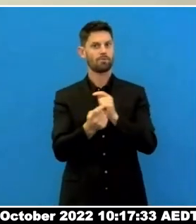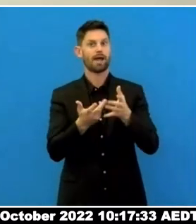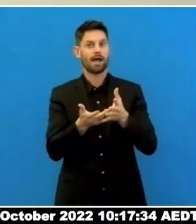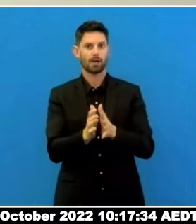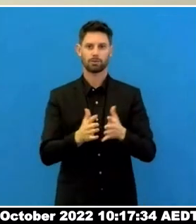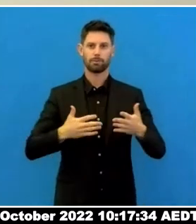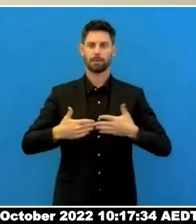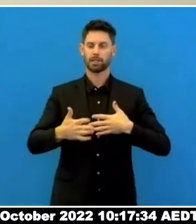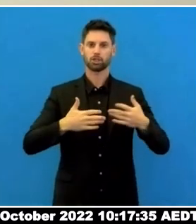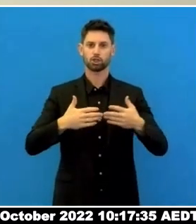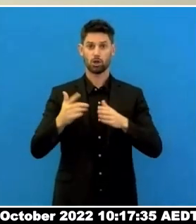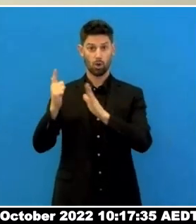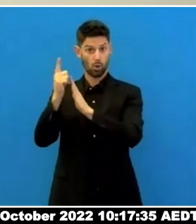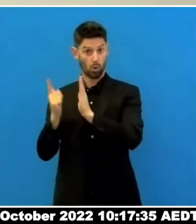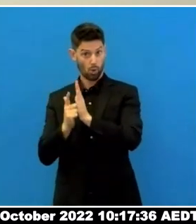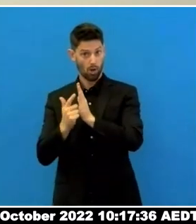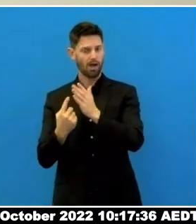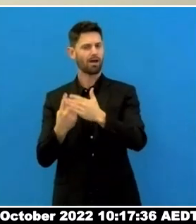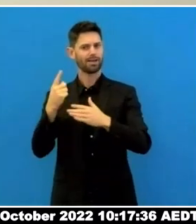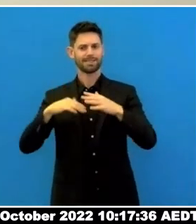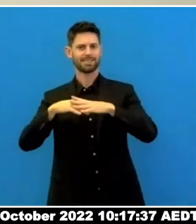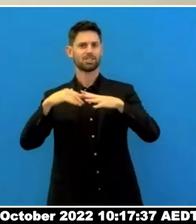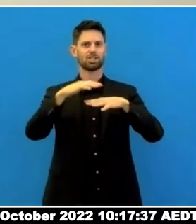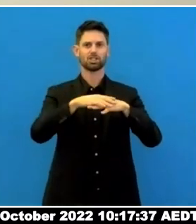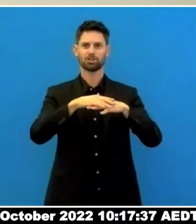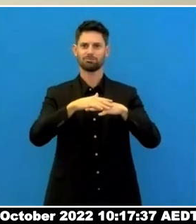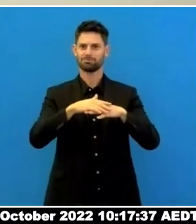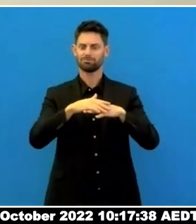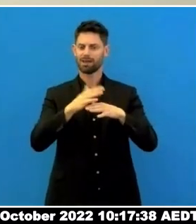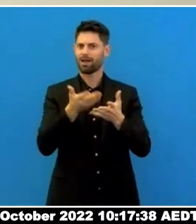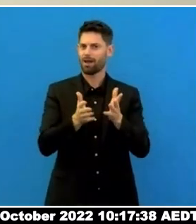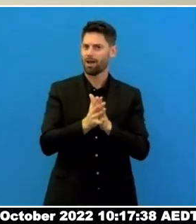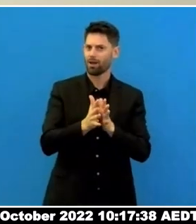in law and practice and posits further reform options.